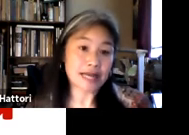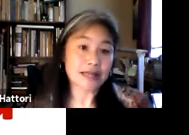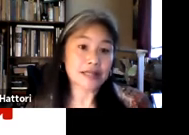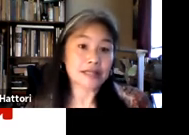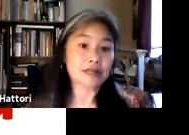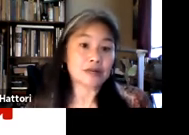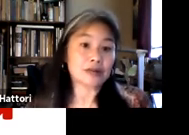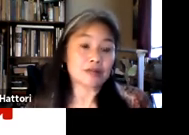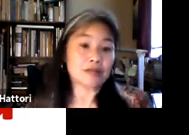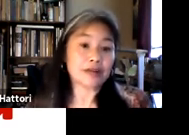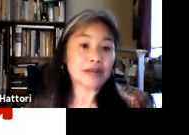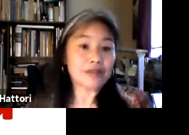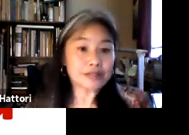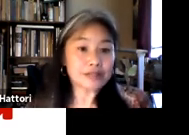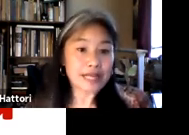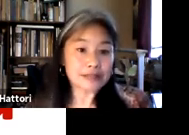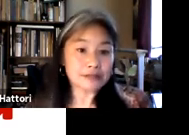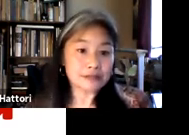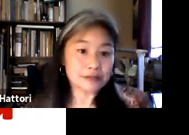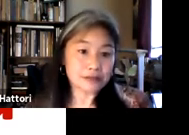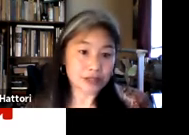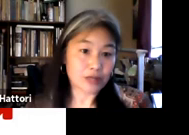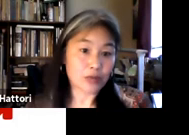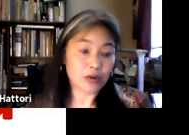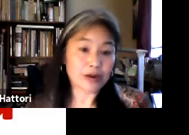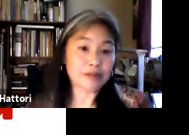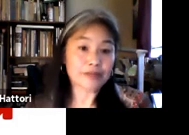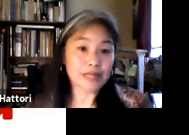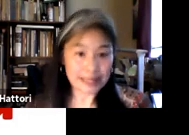on whether you want to you're an adult, or a teenager or a young